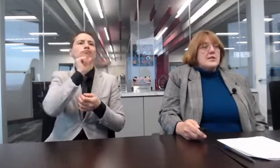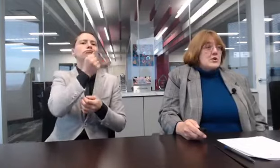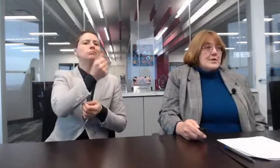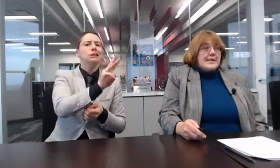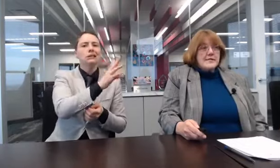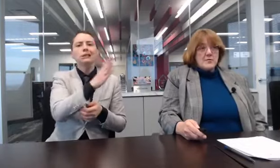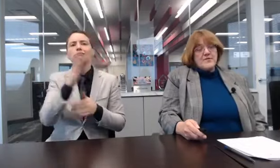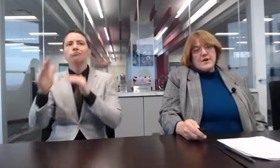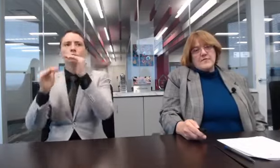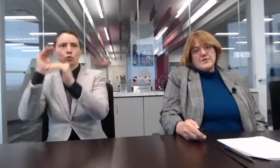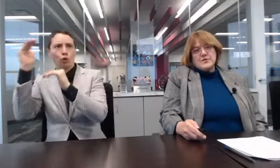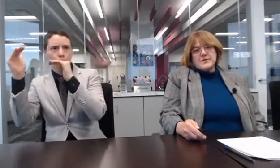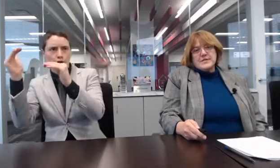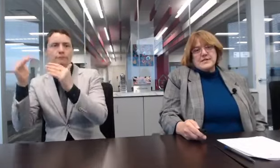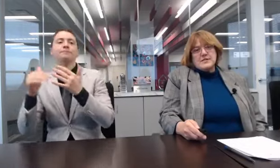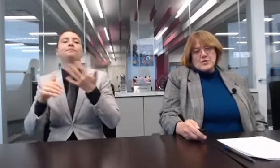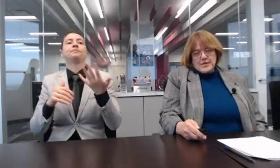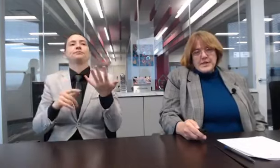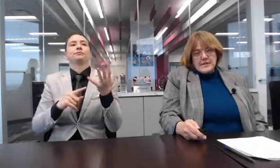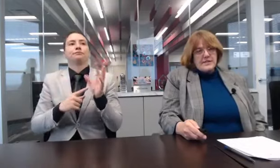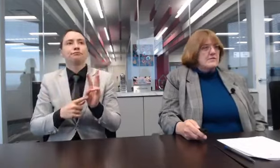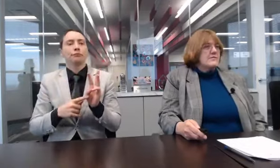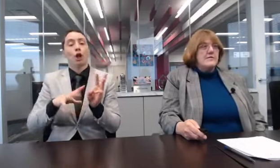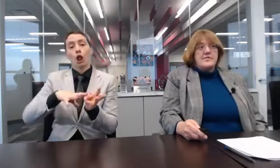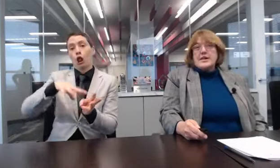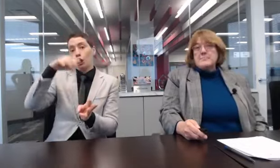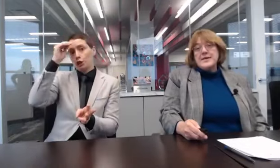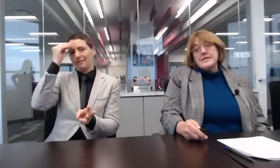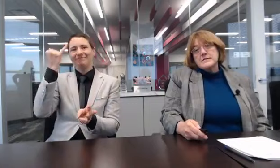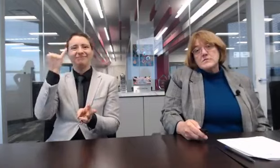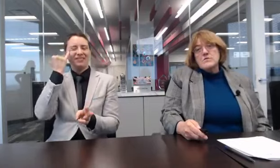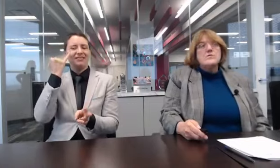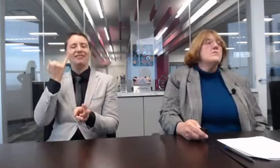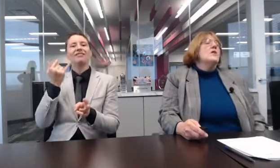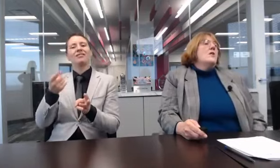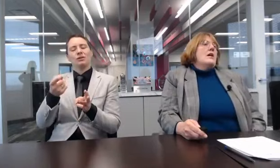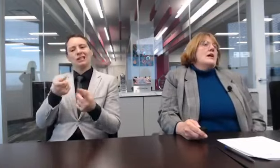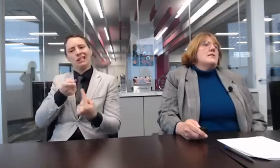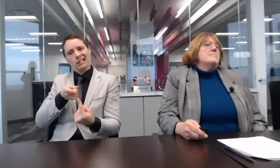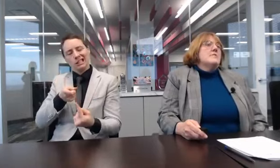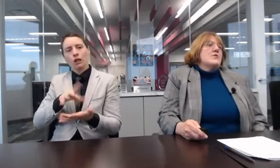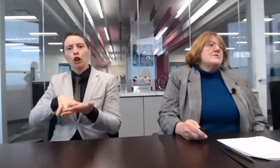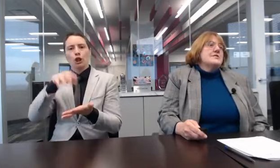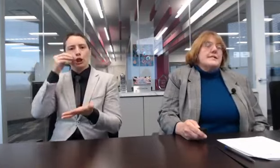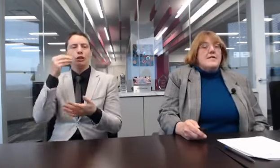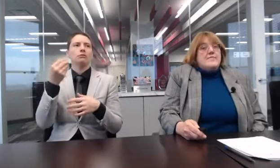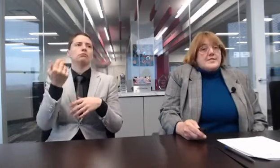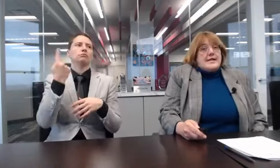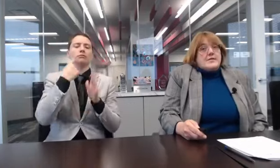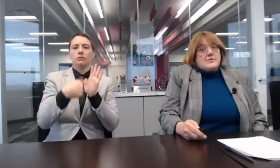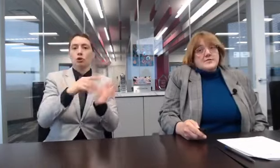Learning, so if you have issues in learning and you have an IEP in the school, or you just have a diagnosis